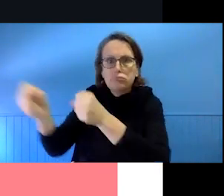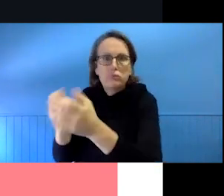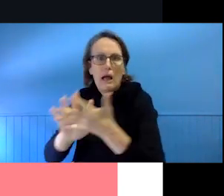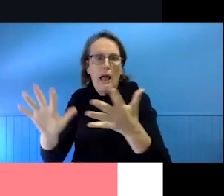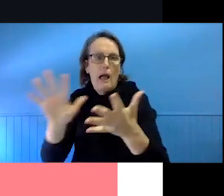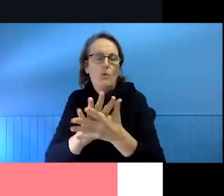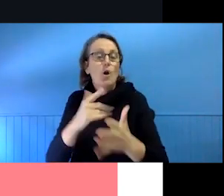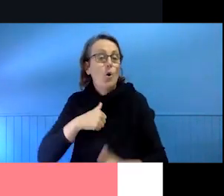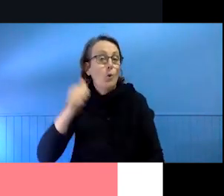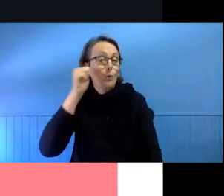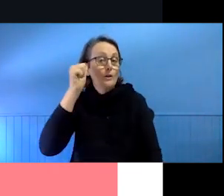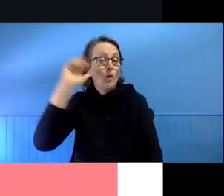know from some excellent research that the Australia Council